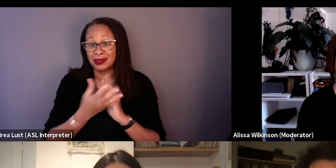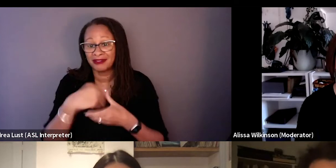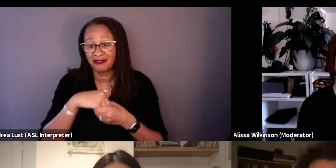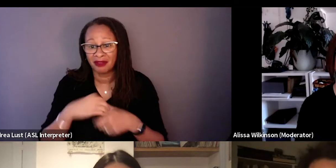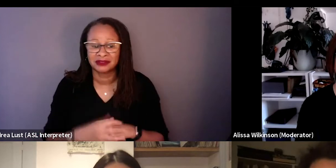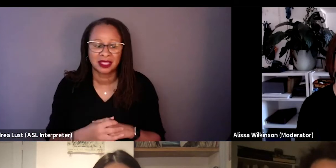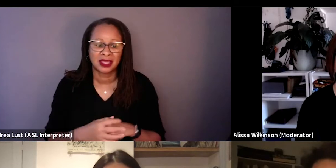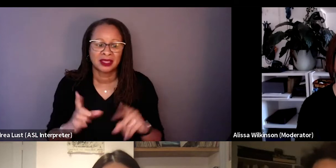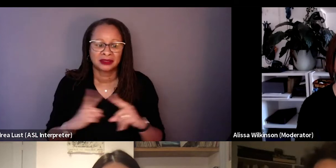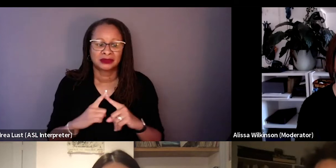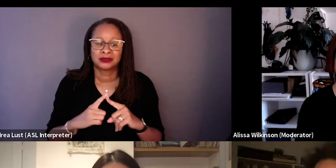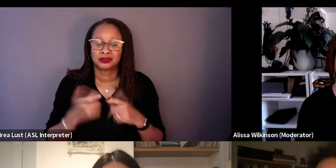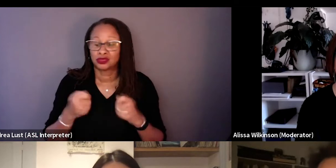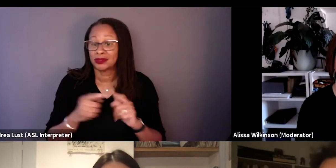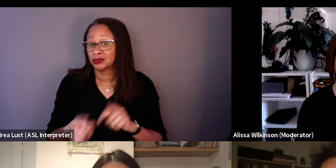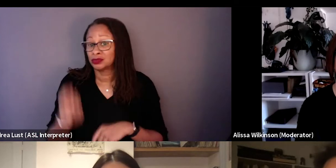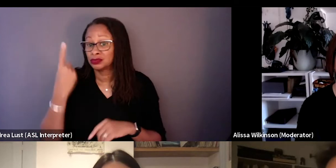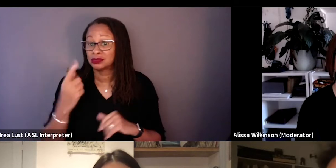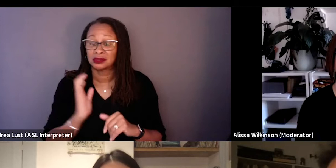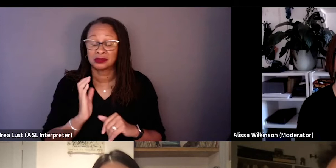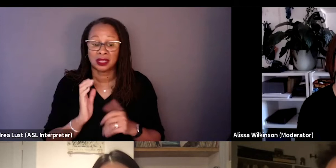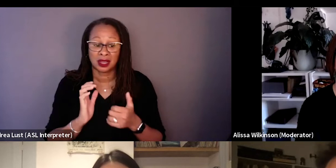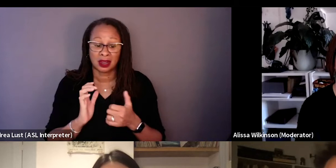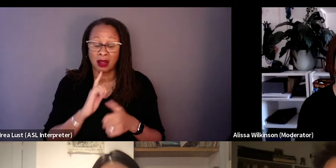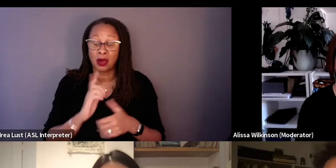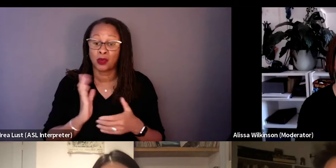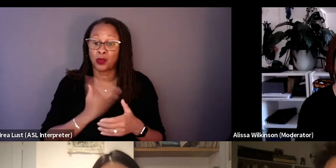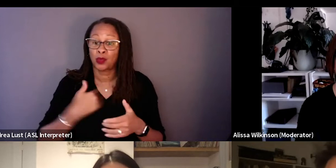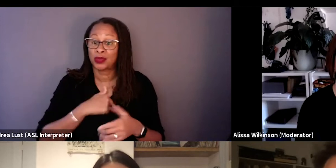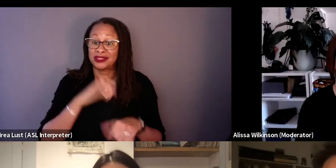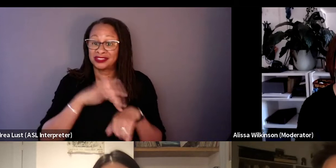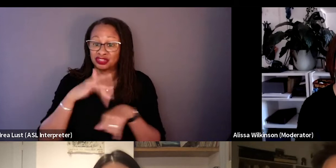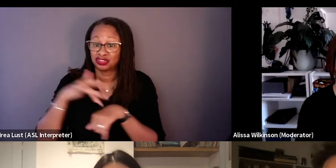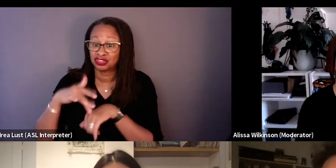And to, to, to, to try to understand are we touching, are we true and genuine in what we are saying here?